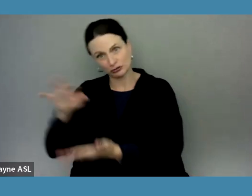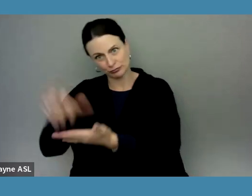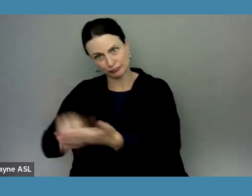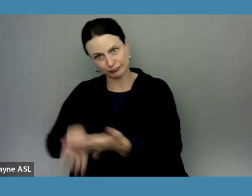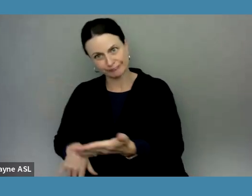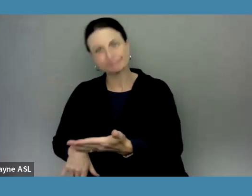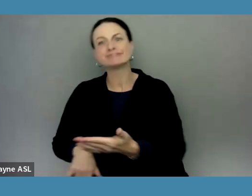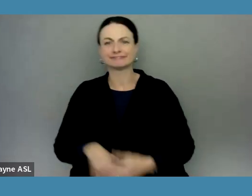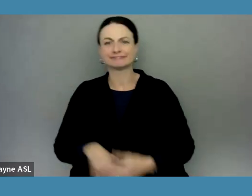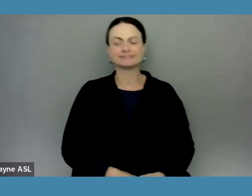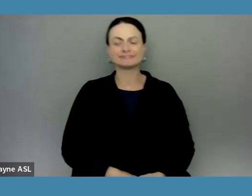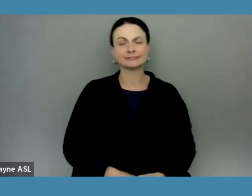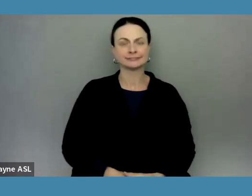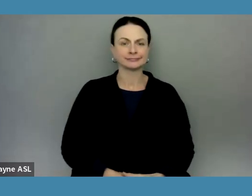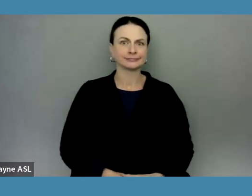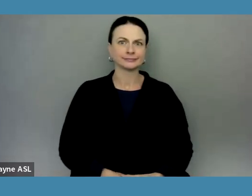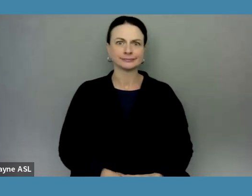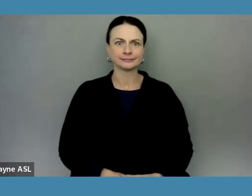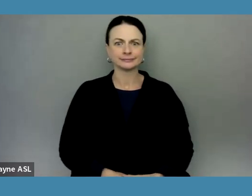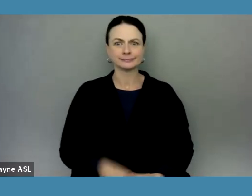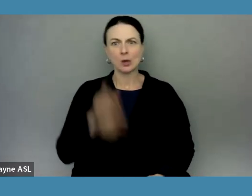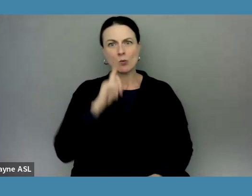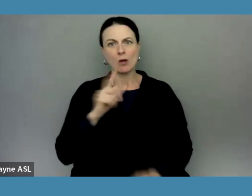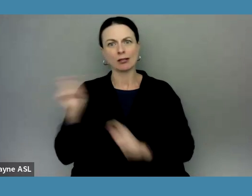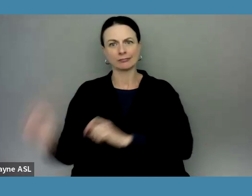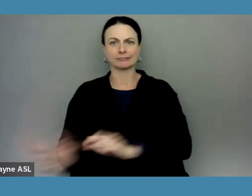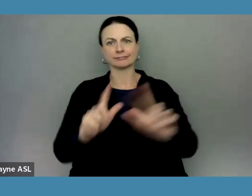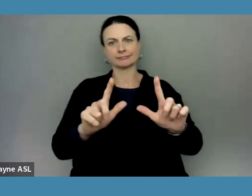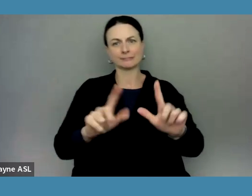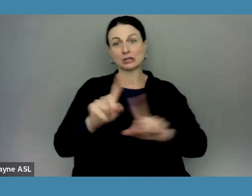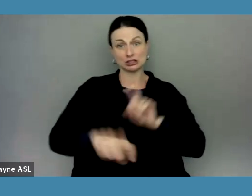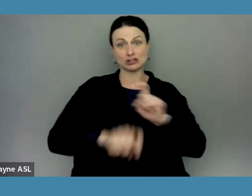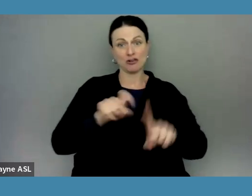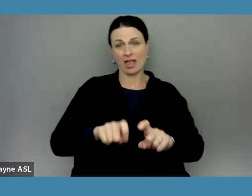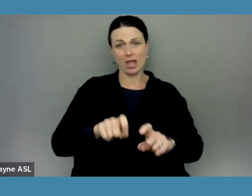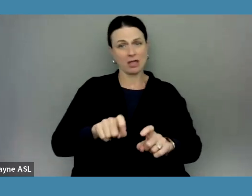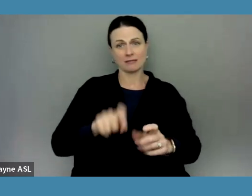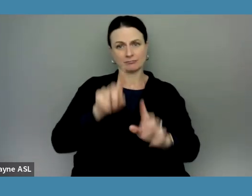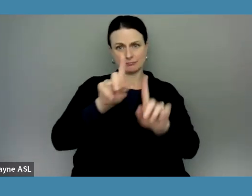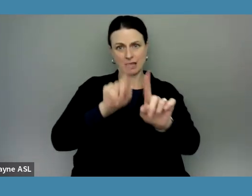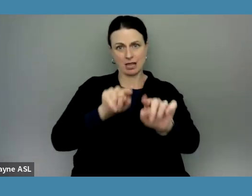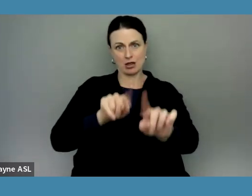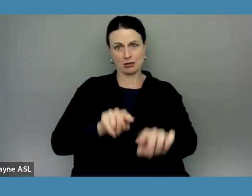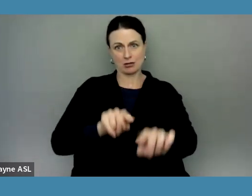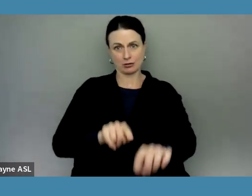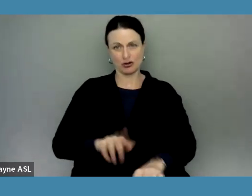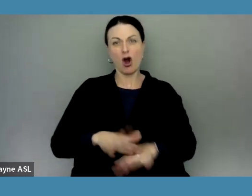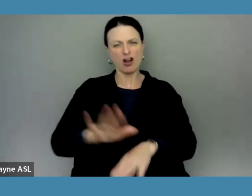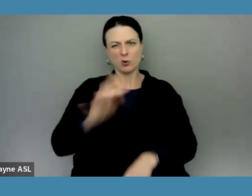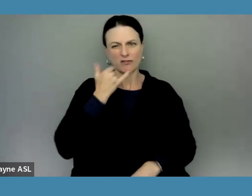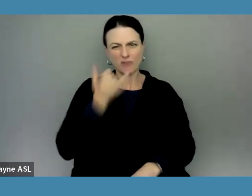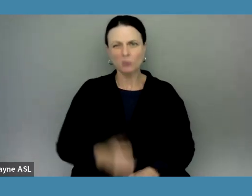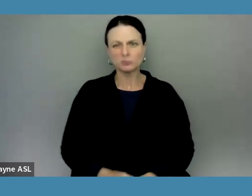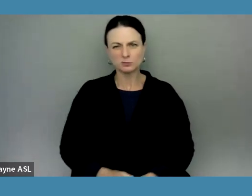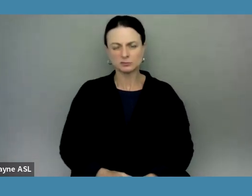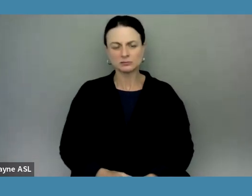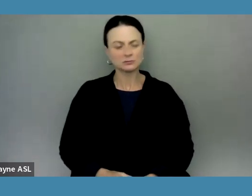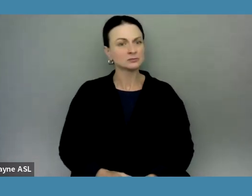and it will pop up the survey on your phone. We've also provided it in the chat